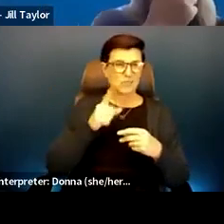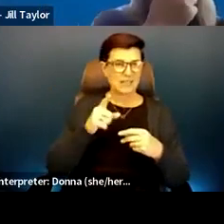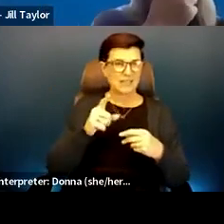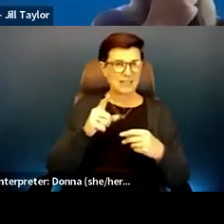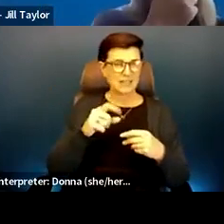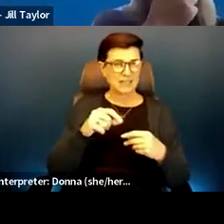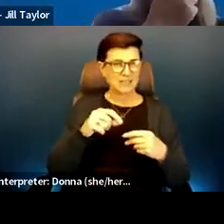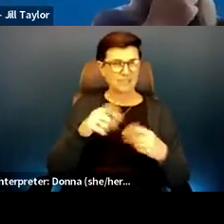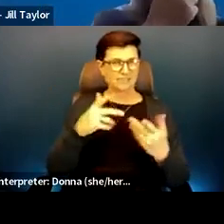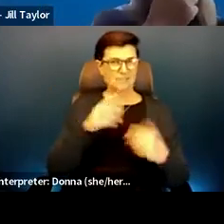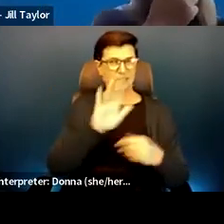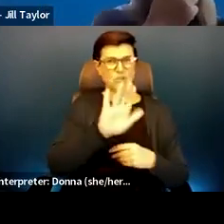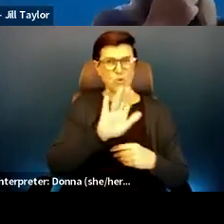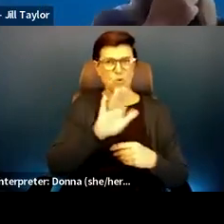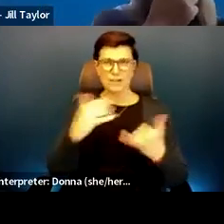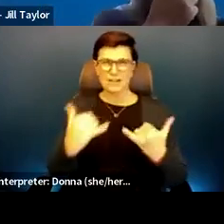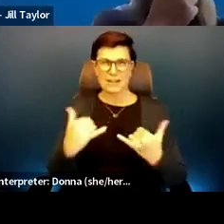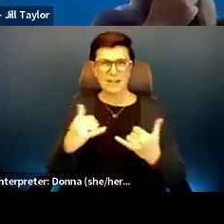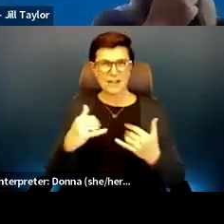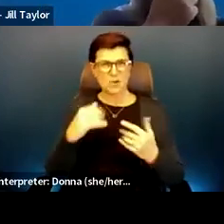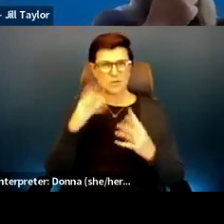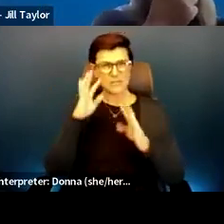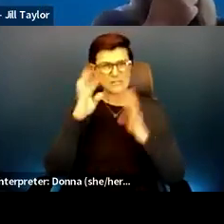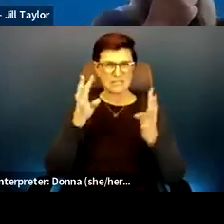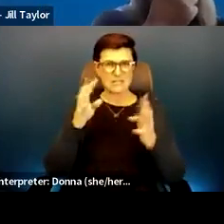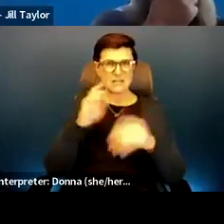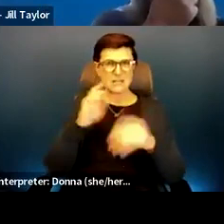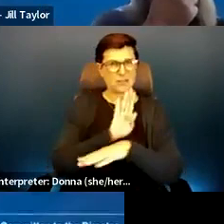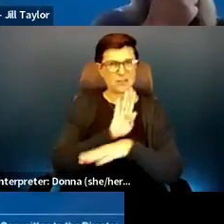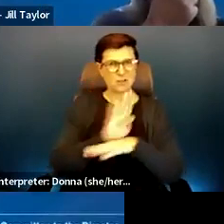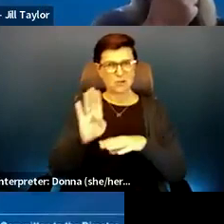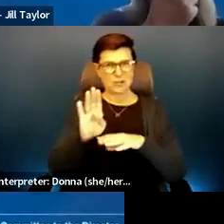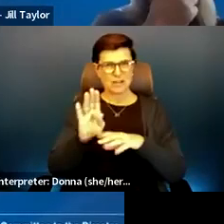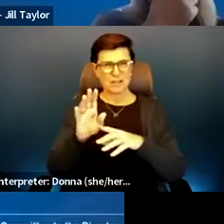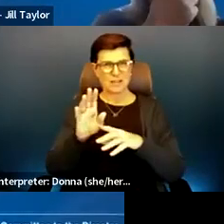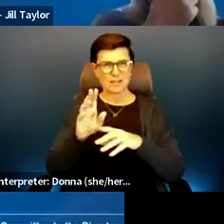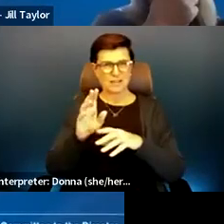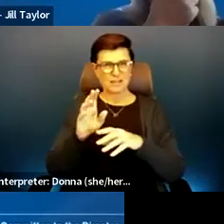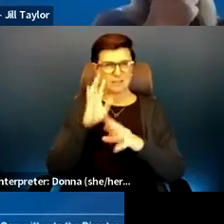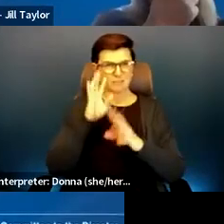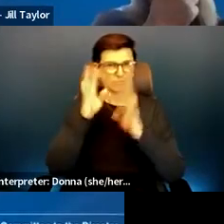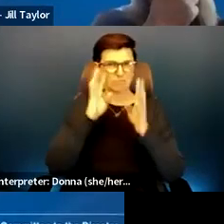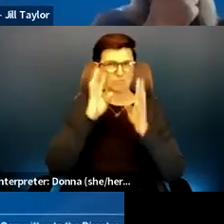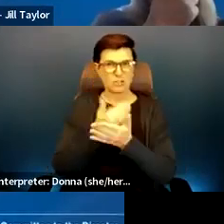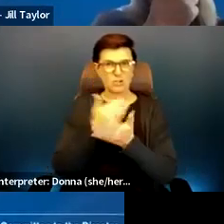in an enterprise way across these centers and with your partners is really reassuring. Your slide on the questions.